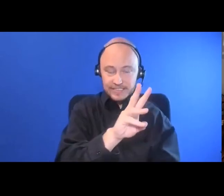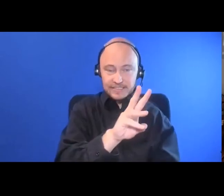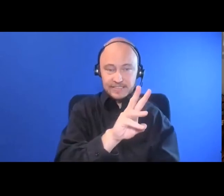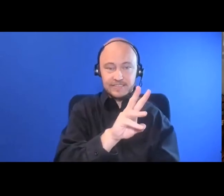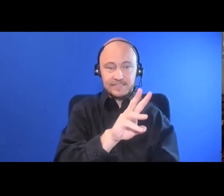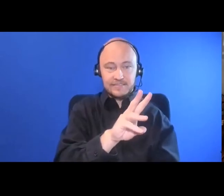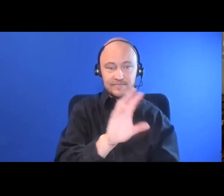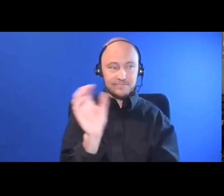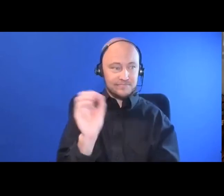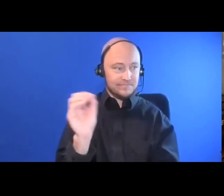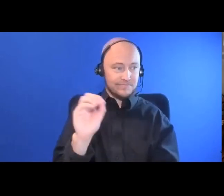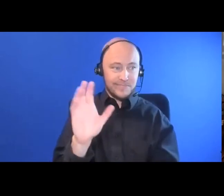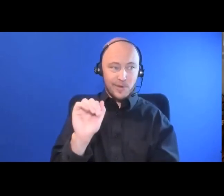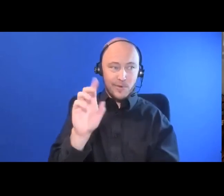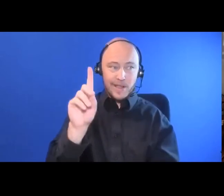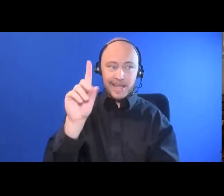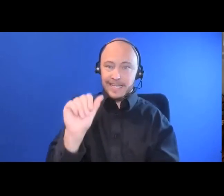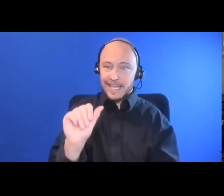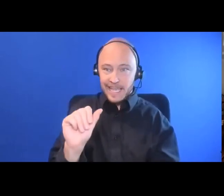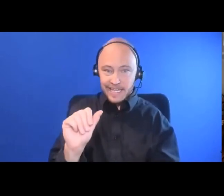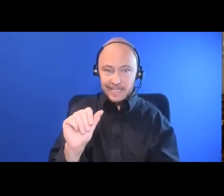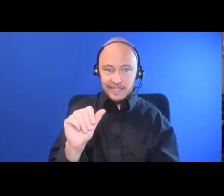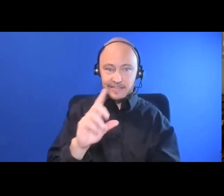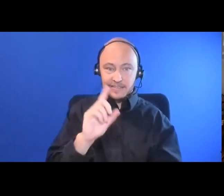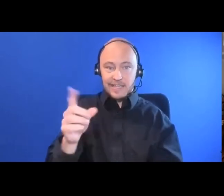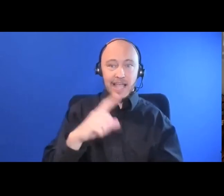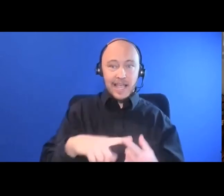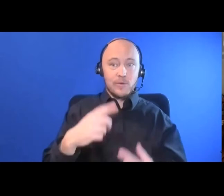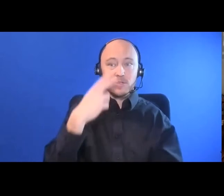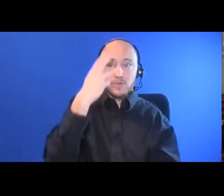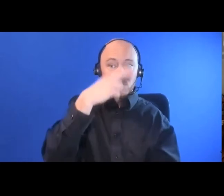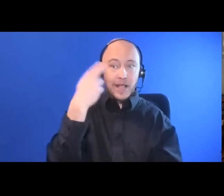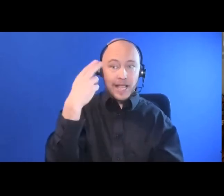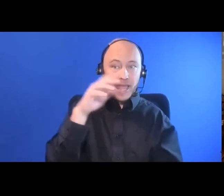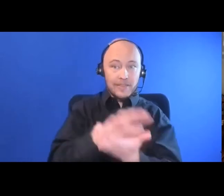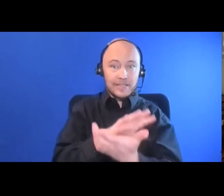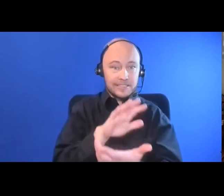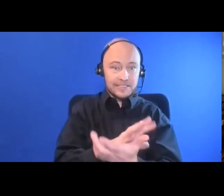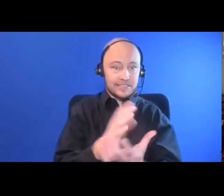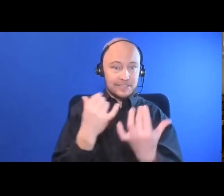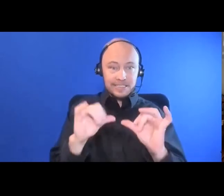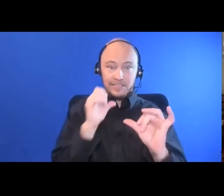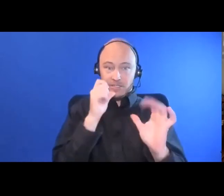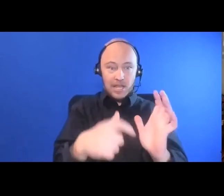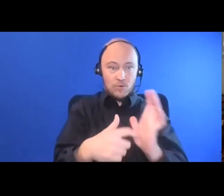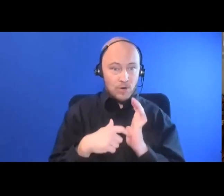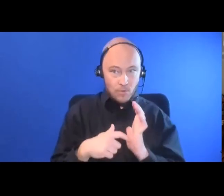There was no ADA, I went to a Catholic school, they still are not required to give accommodations,